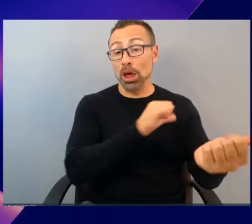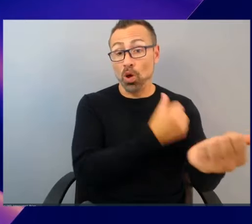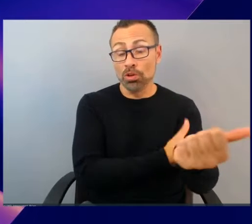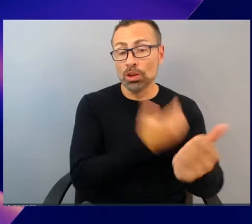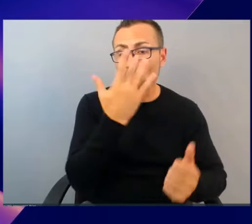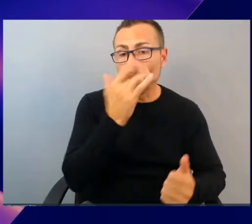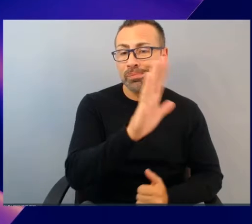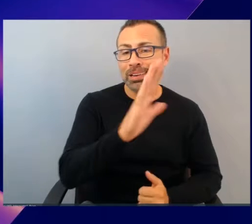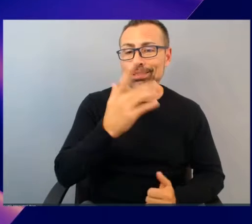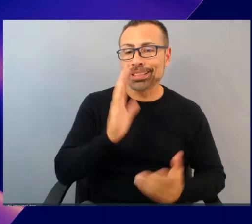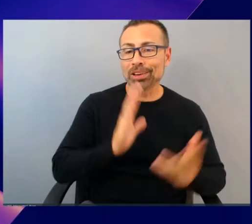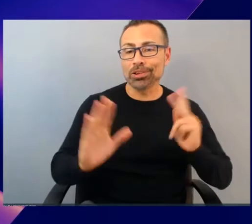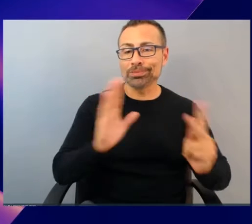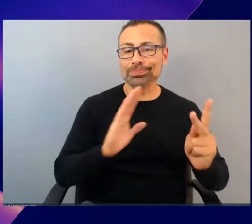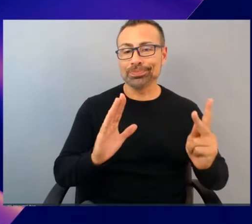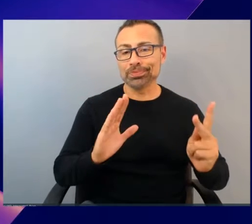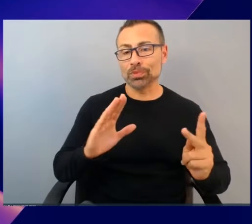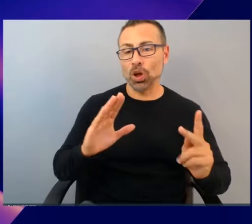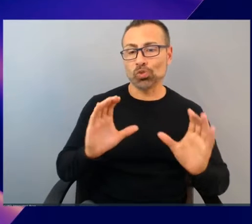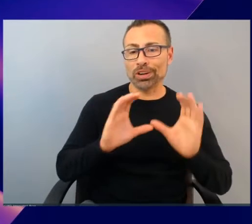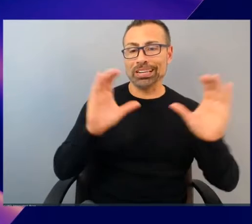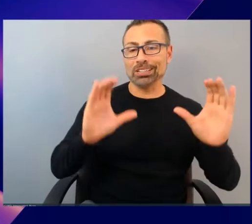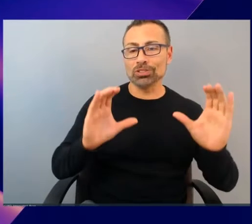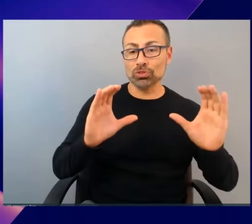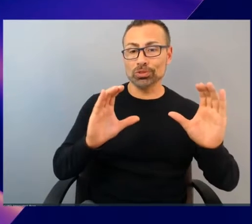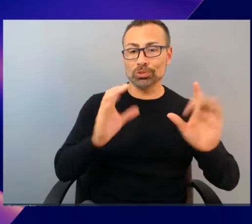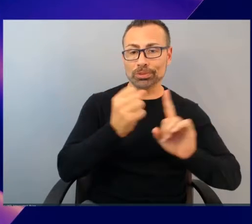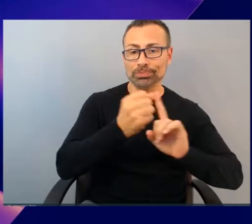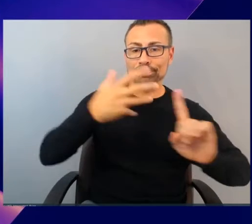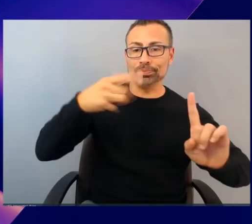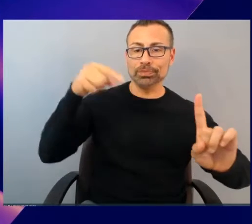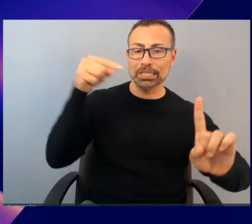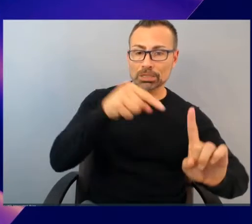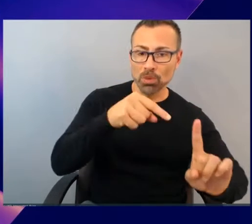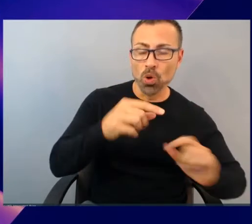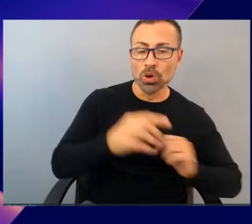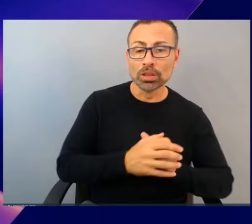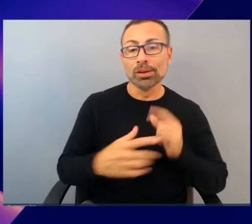And there've also been unauthorized remote-code executions.